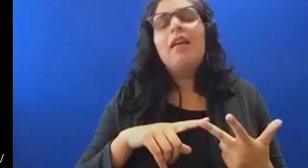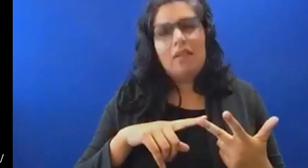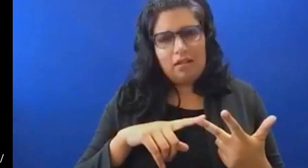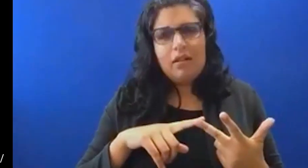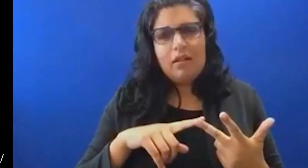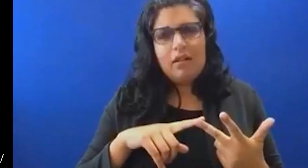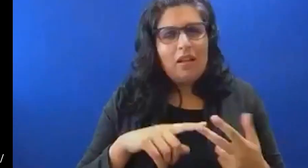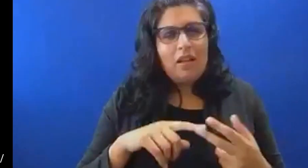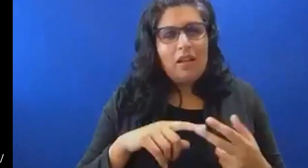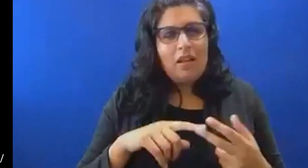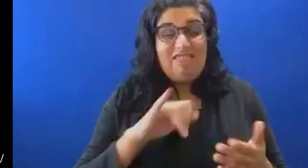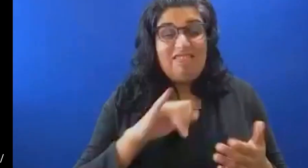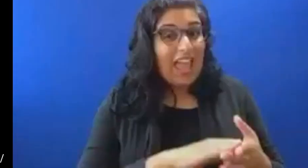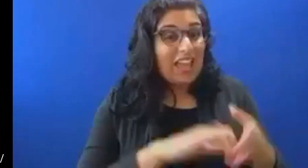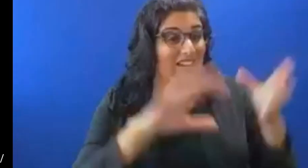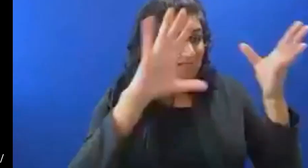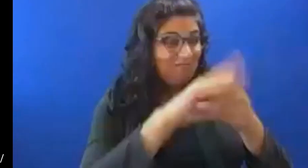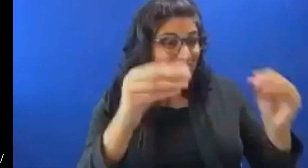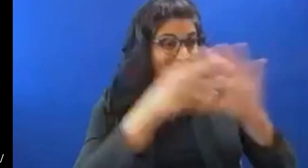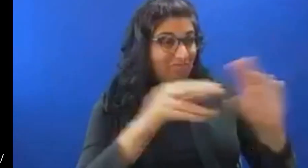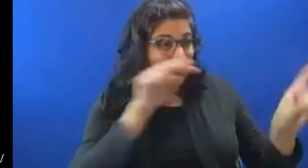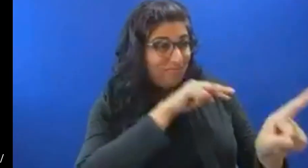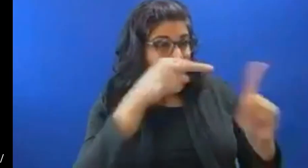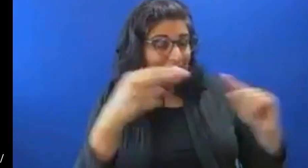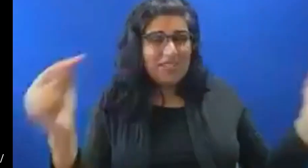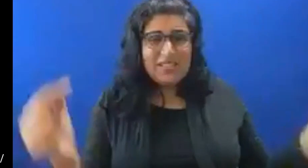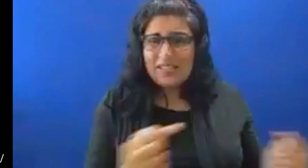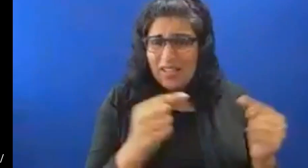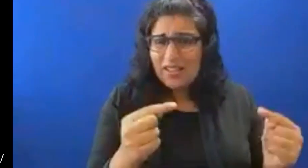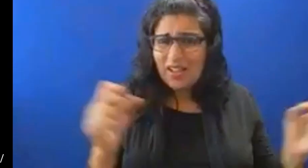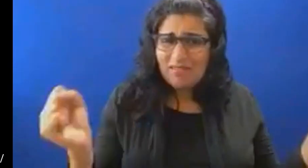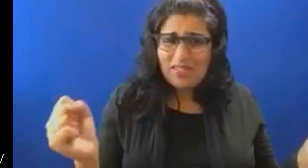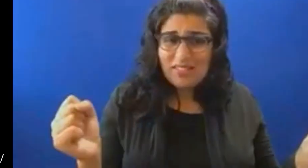and hurtful and perpetuates biases and stereotypes.